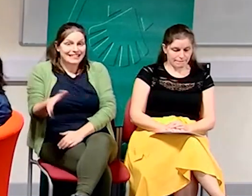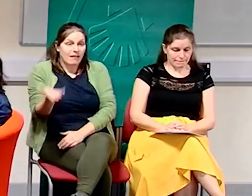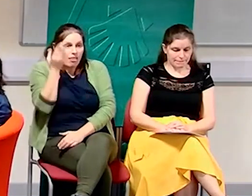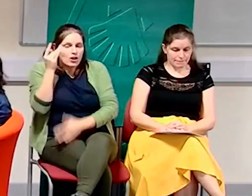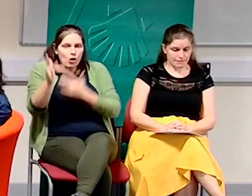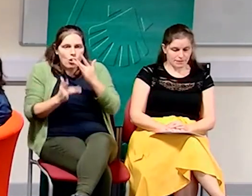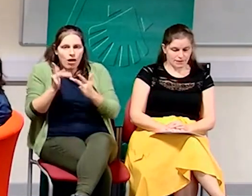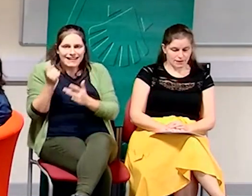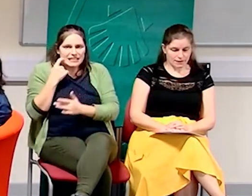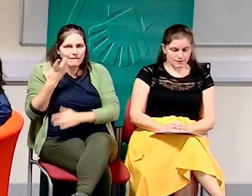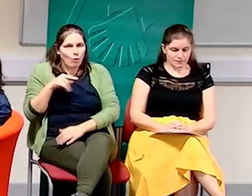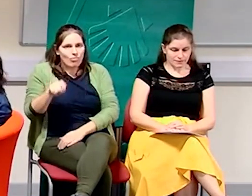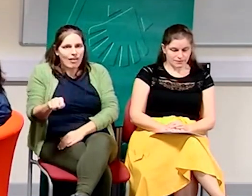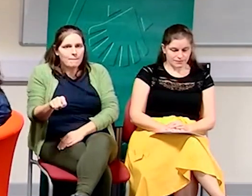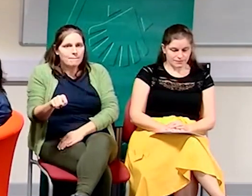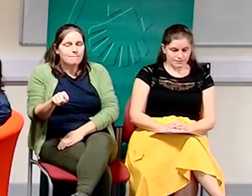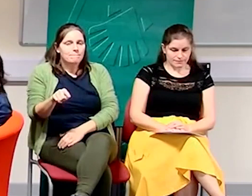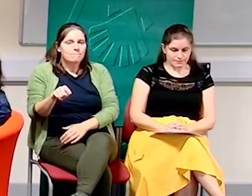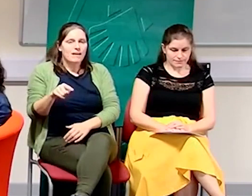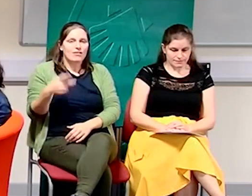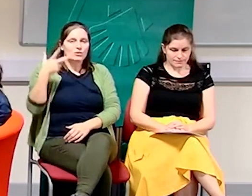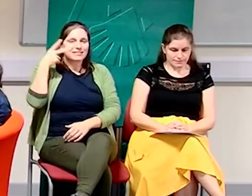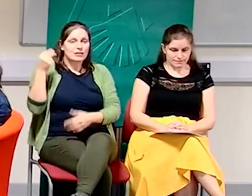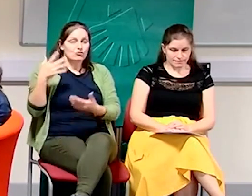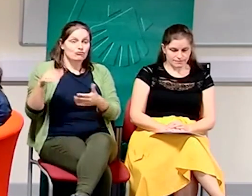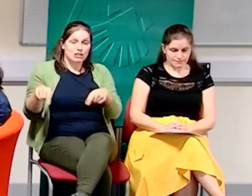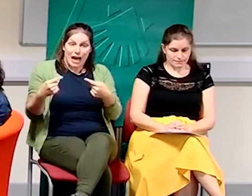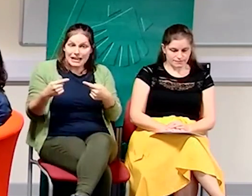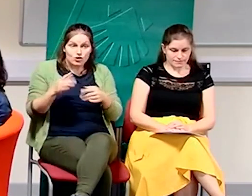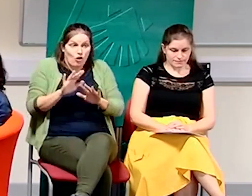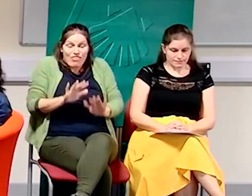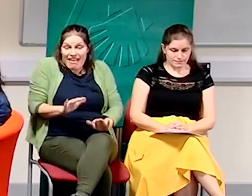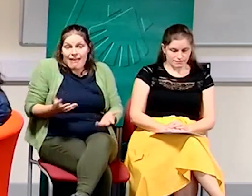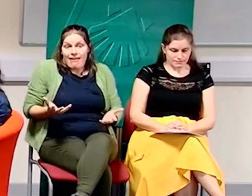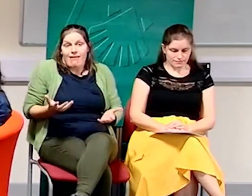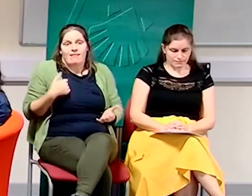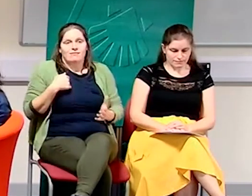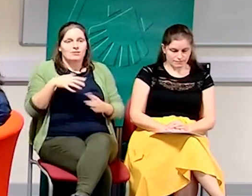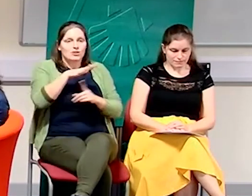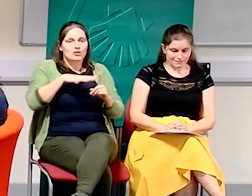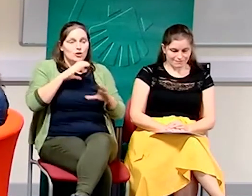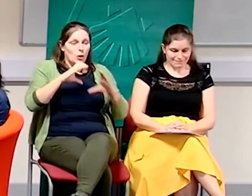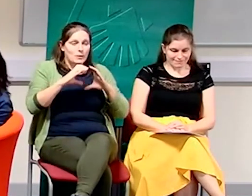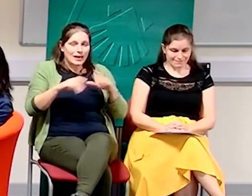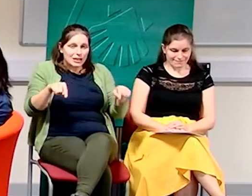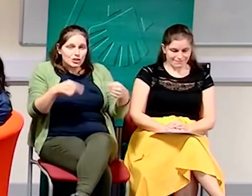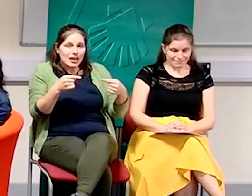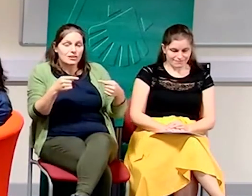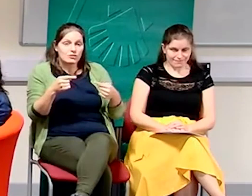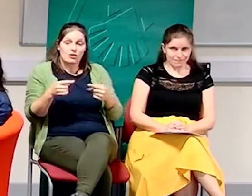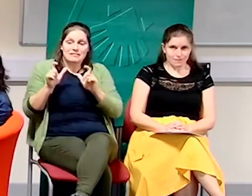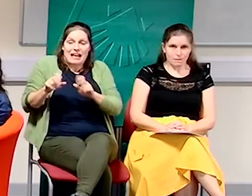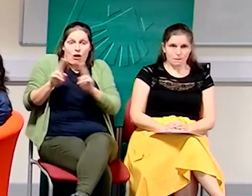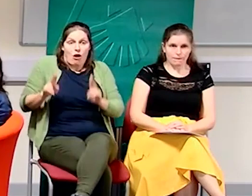and didn't have the same sensory challenges um social communication challenges so it it was Yeah